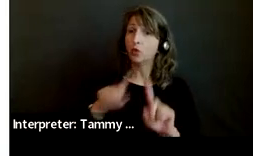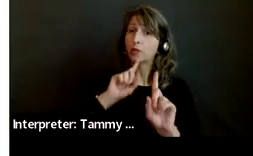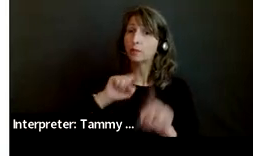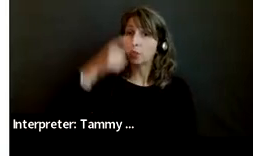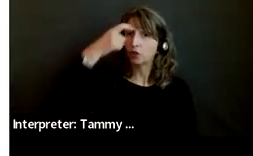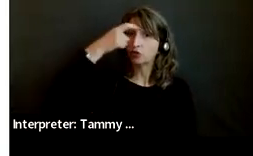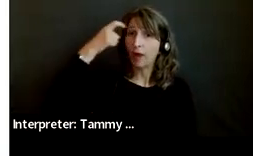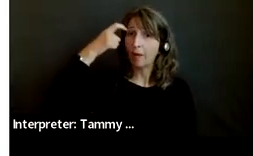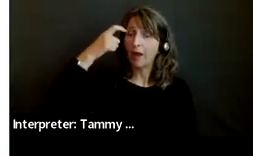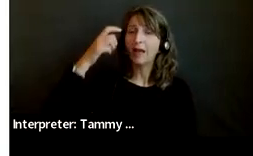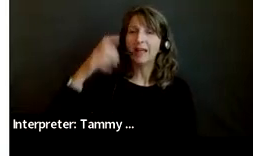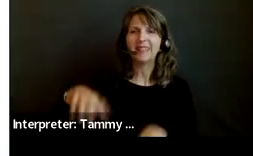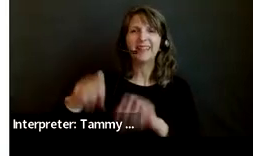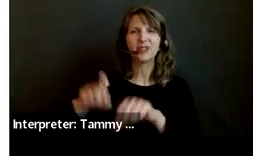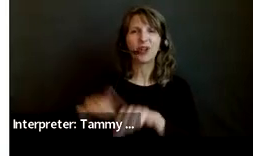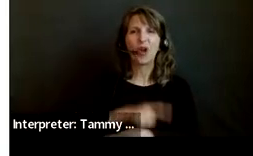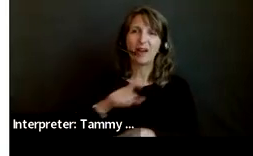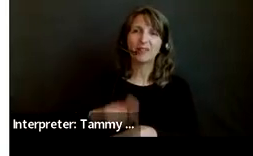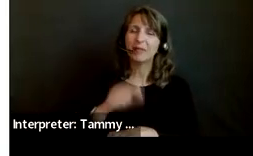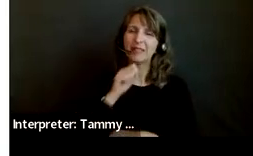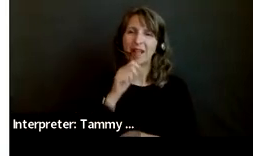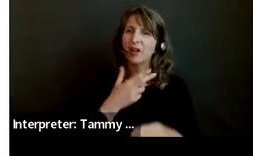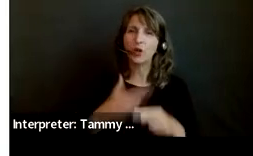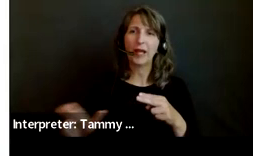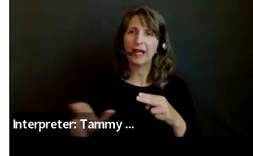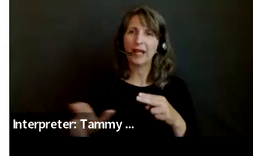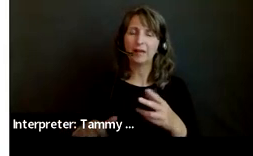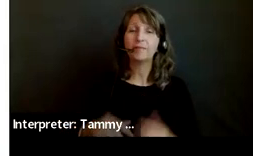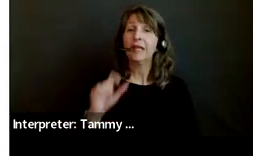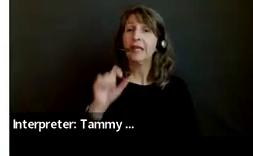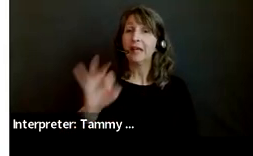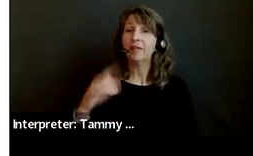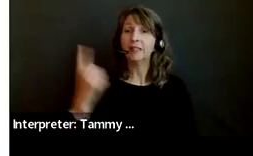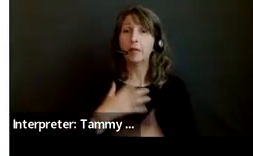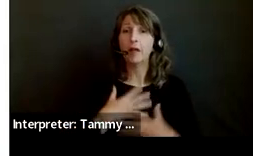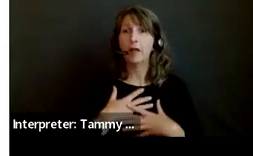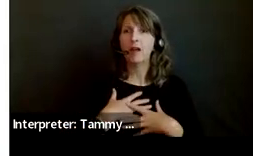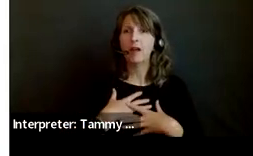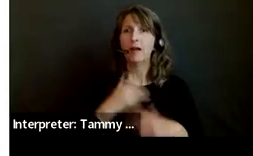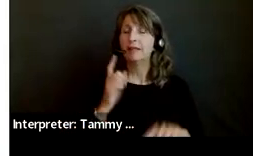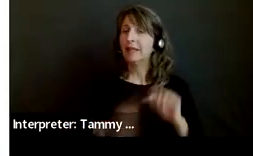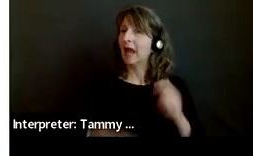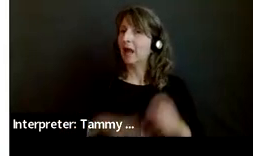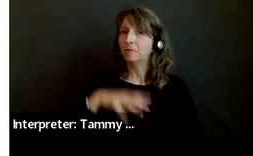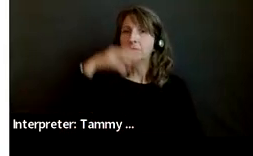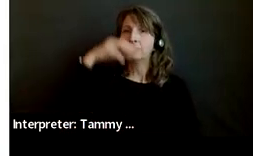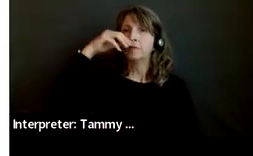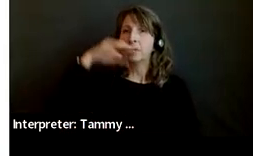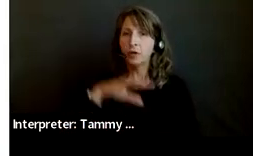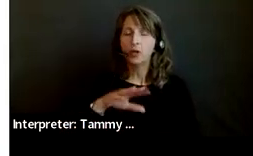If someone is truly panicking and they can't get that breathing, long enough, you may try a grounding exercise.